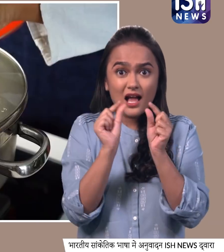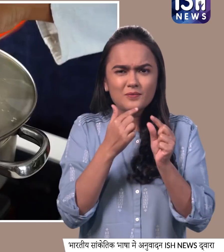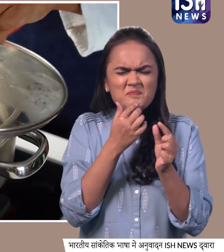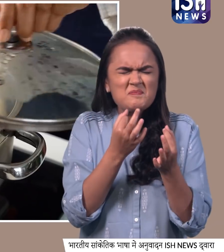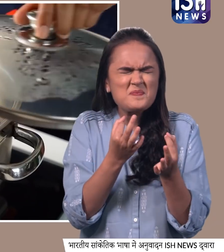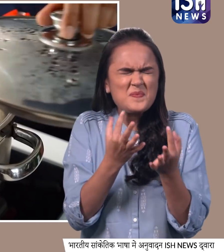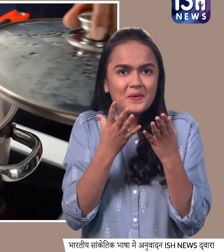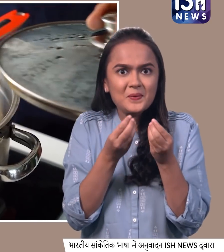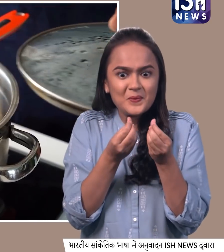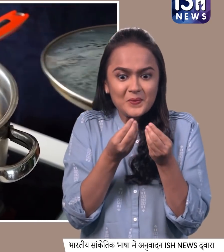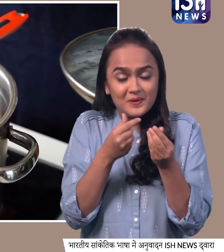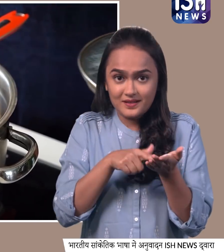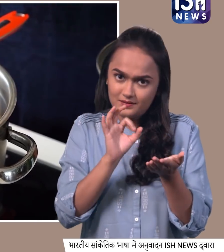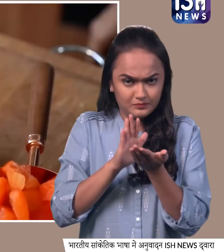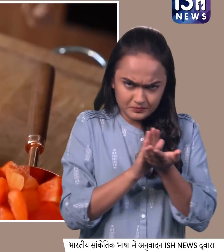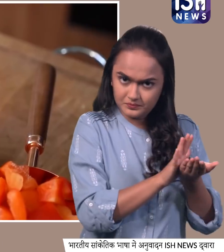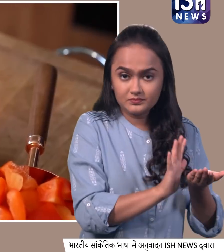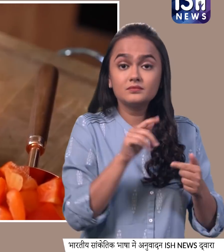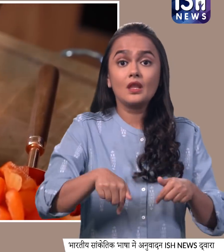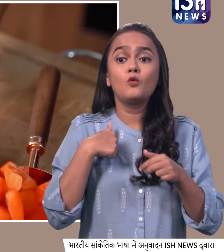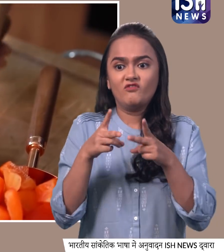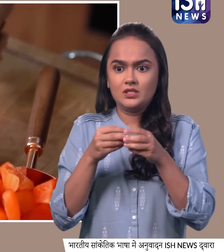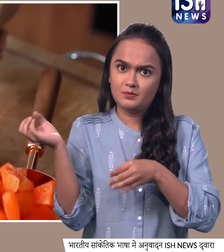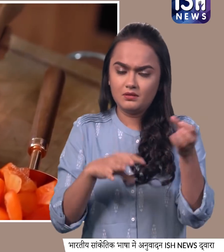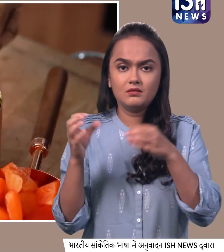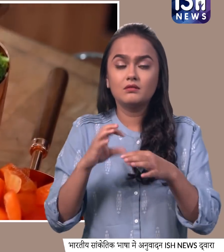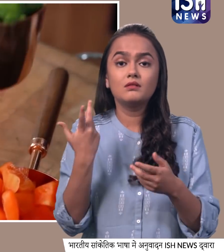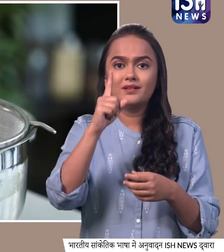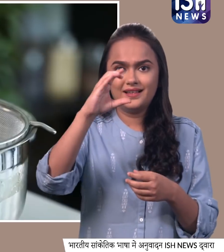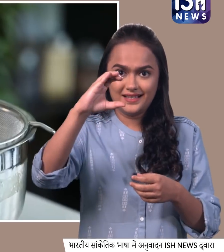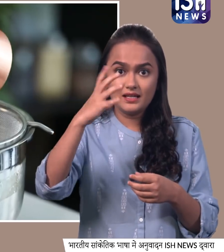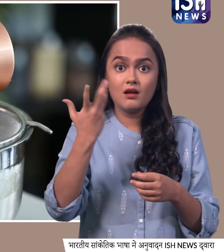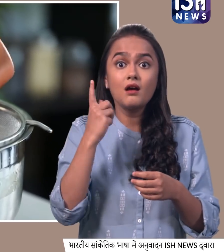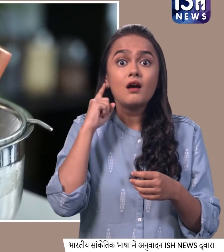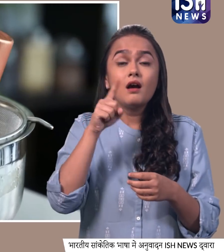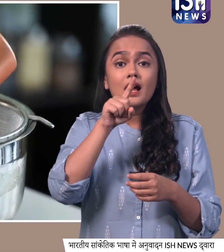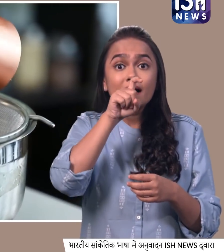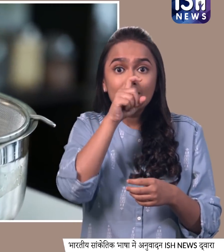Now we'll prepare our veggies For this, take 1 cup chopped broccoli